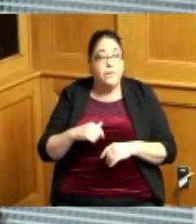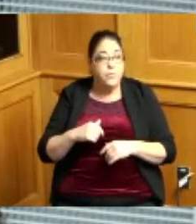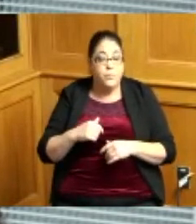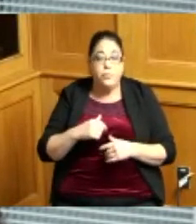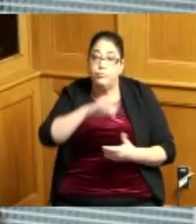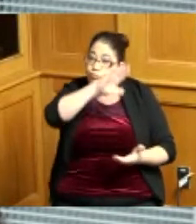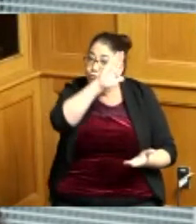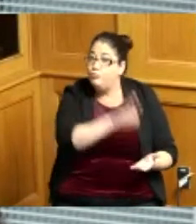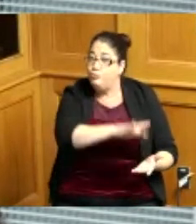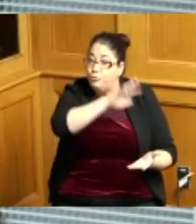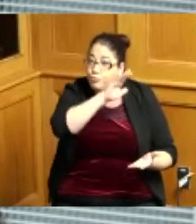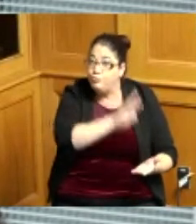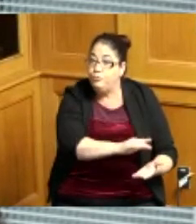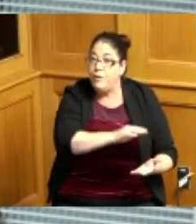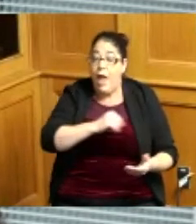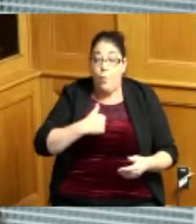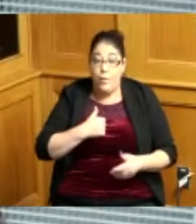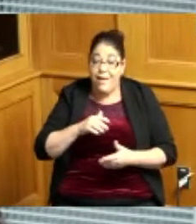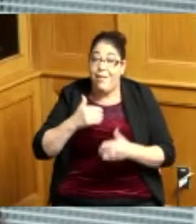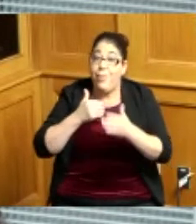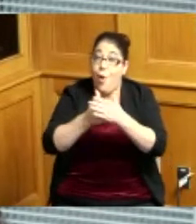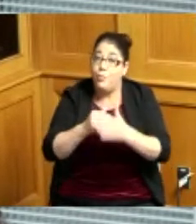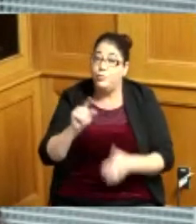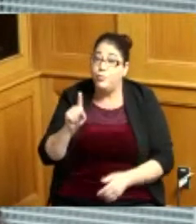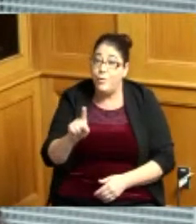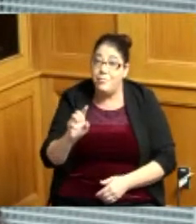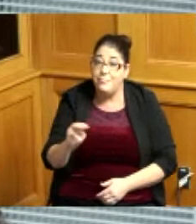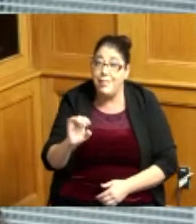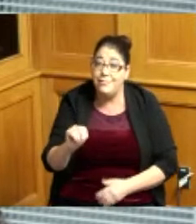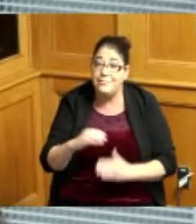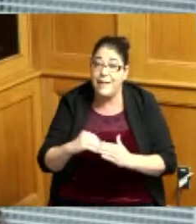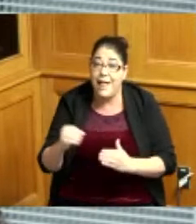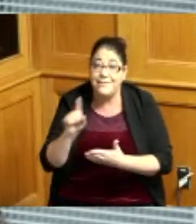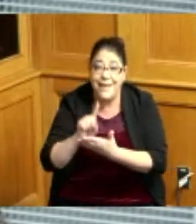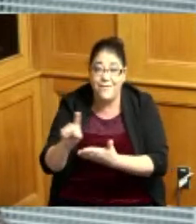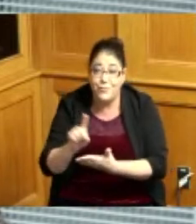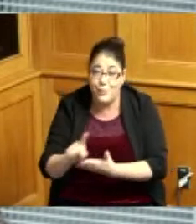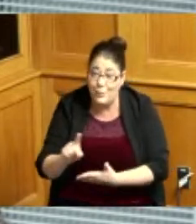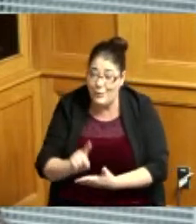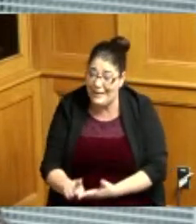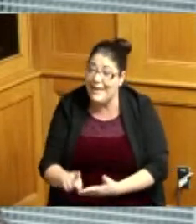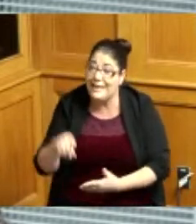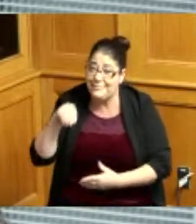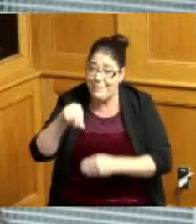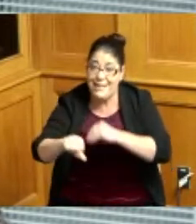applications we're spending close to a million dollars a week or so and so I think this will